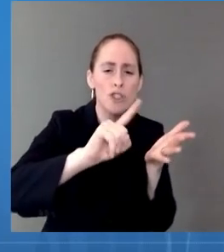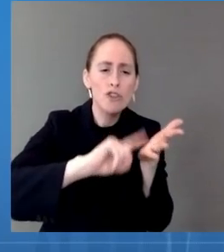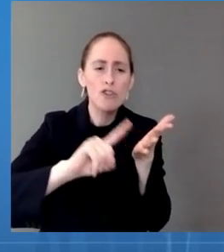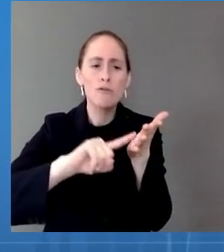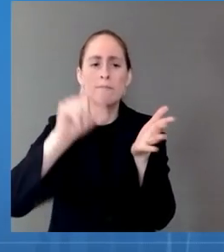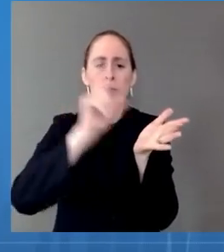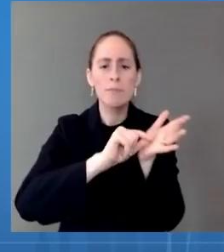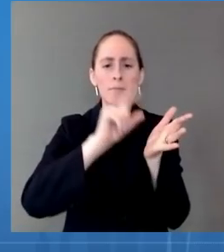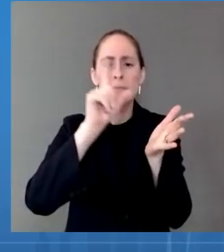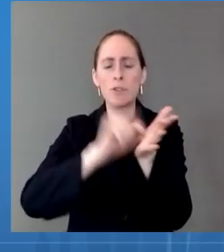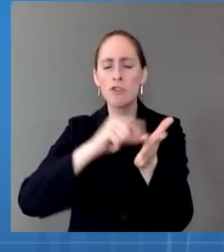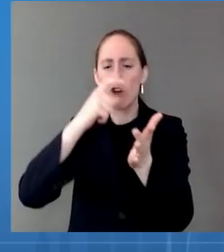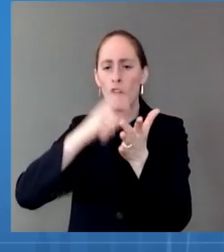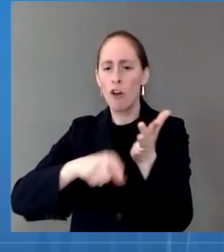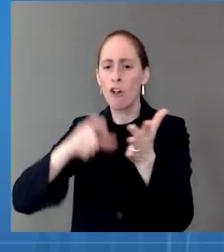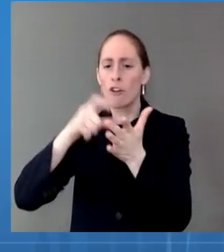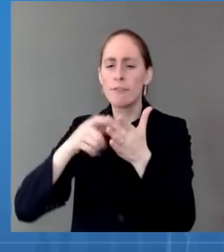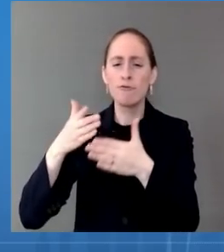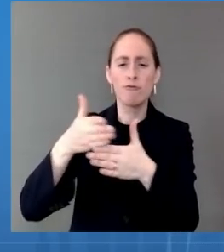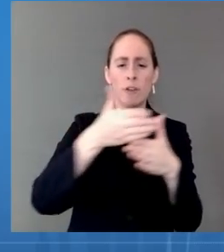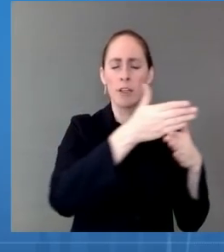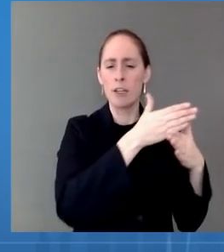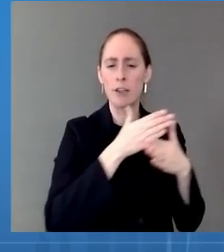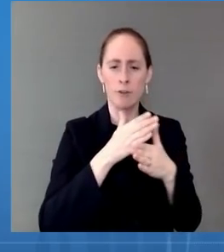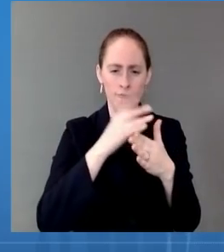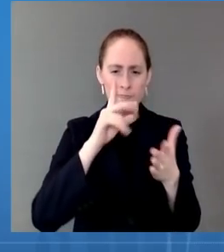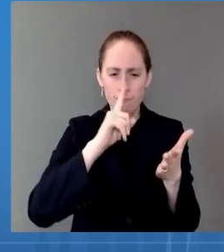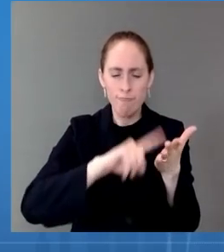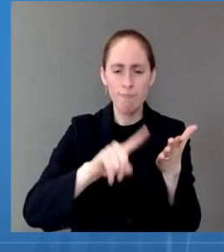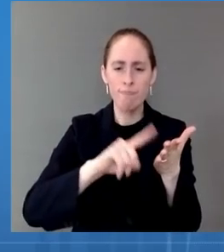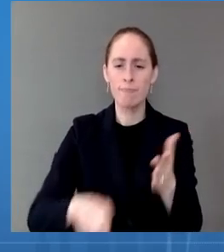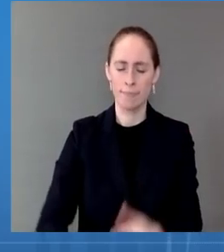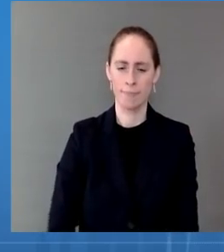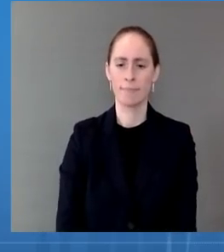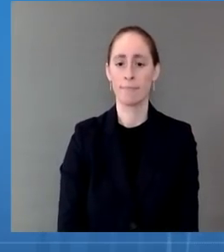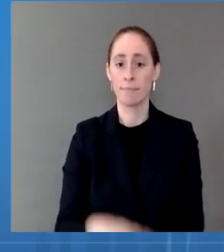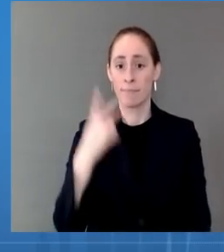Looking at this laboratory data regarding neutralization